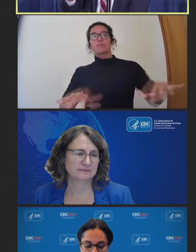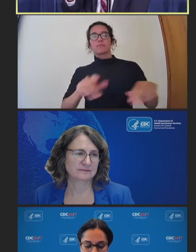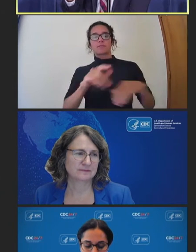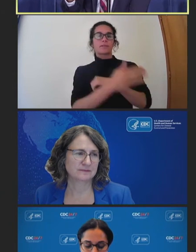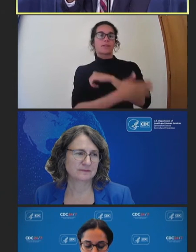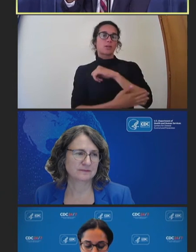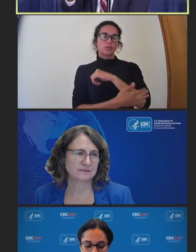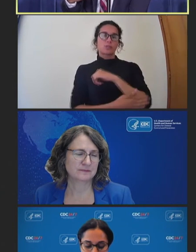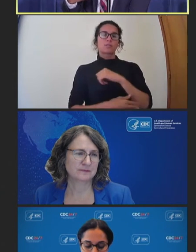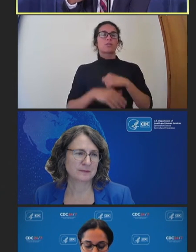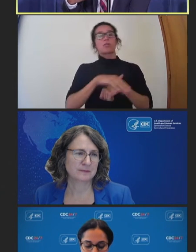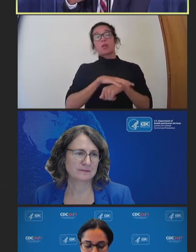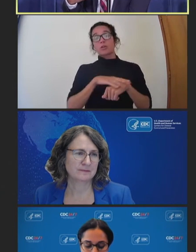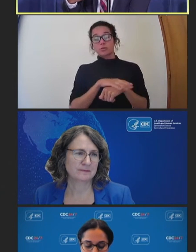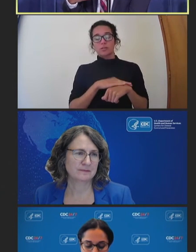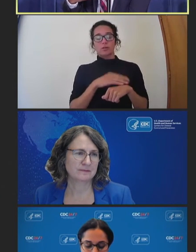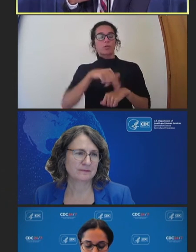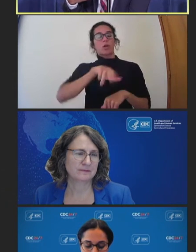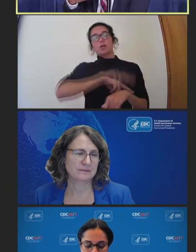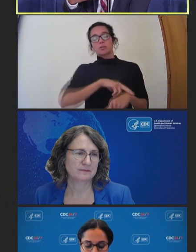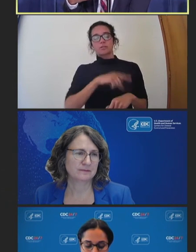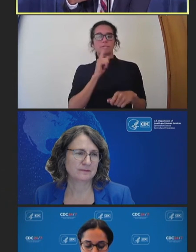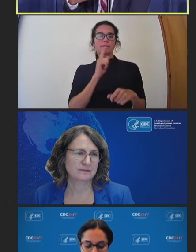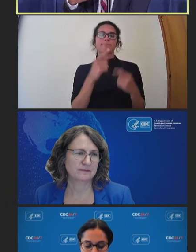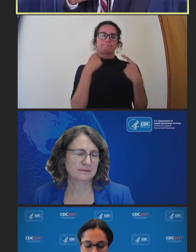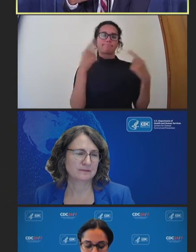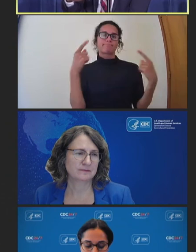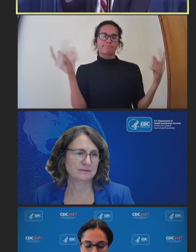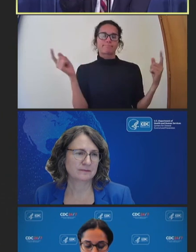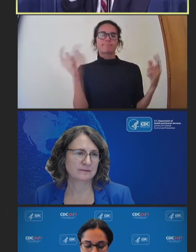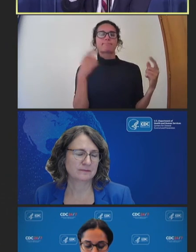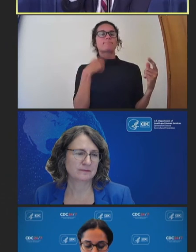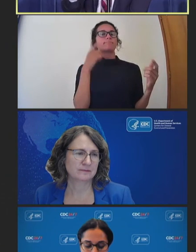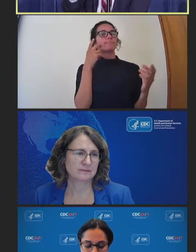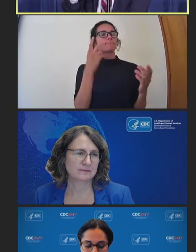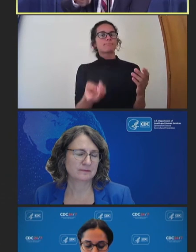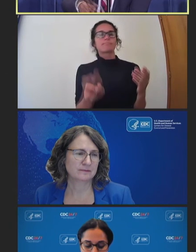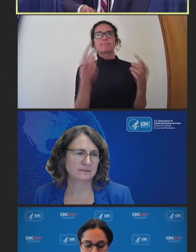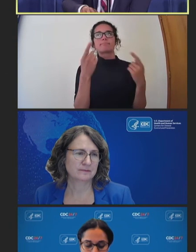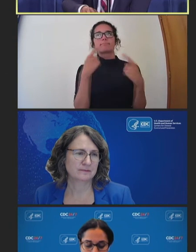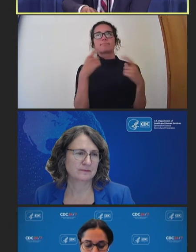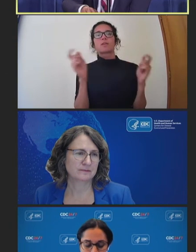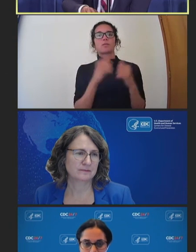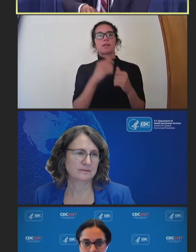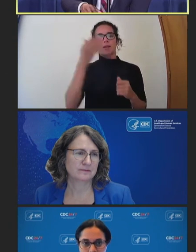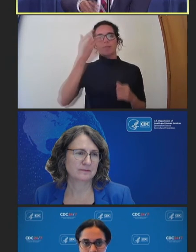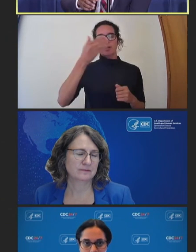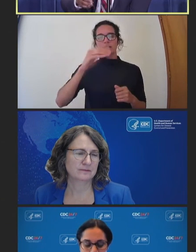very successful. We've also seen this very successfully happen in Frontier America. So,